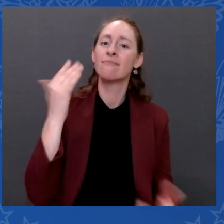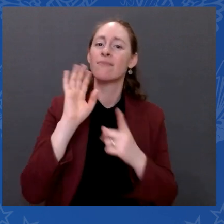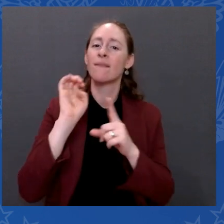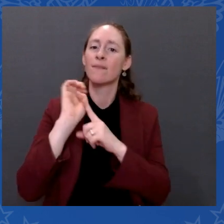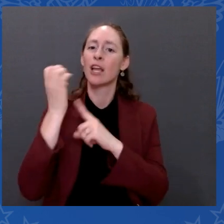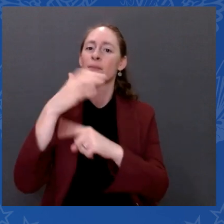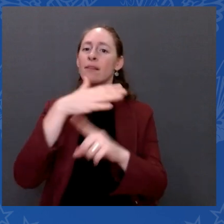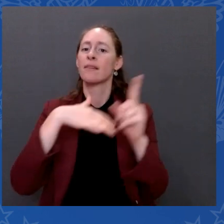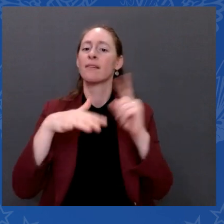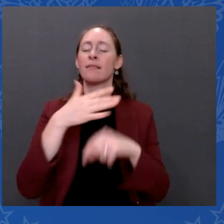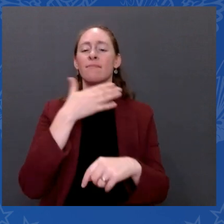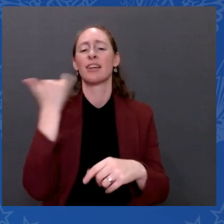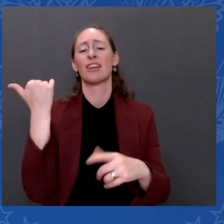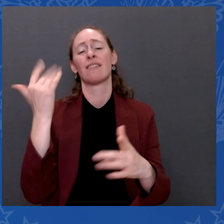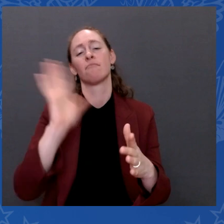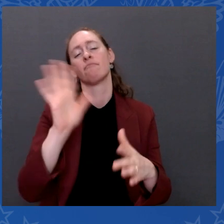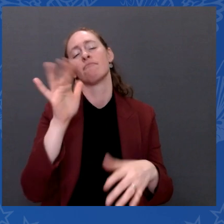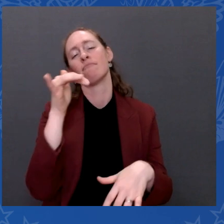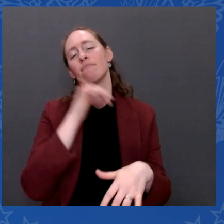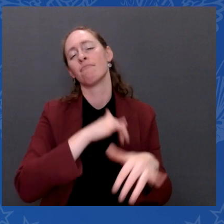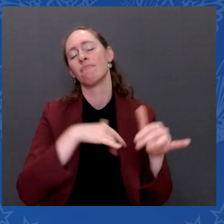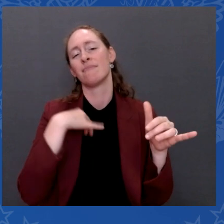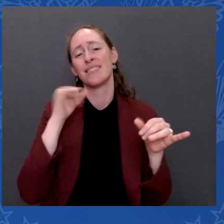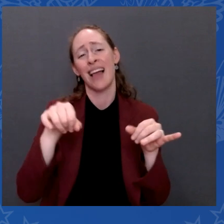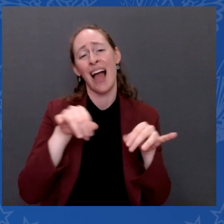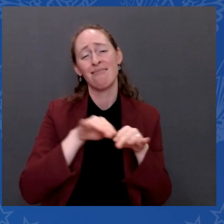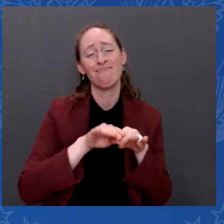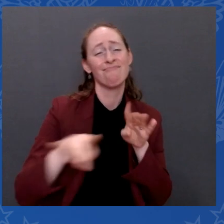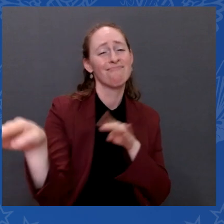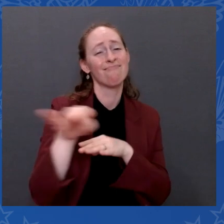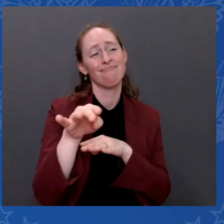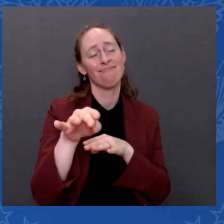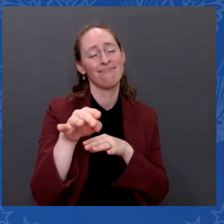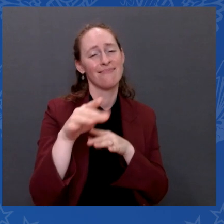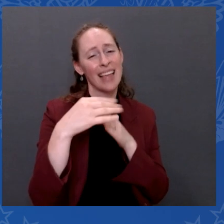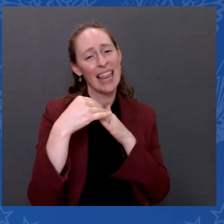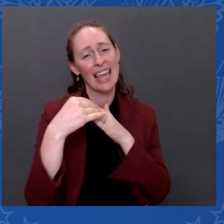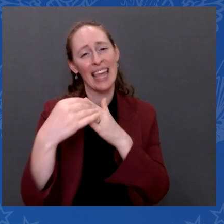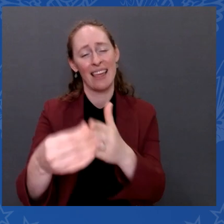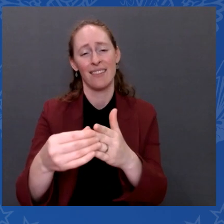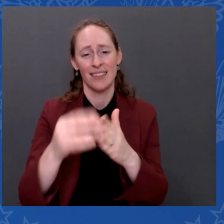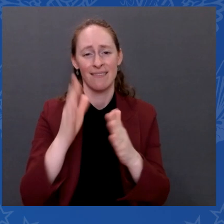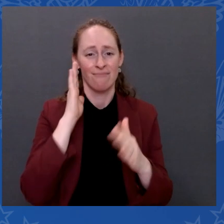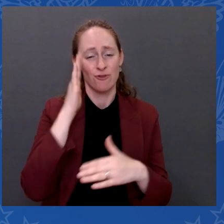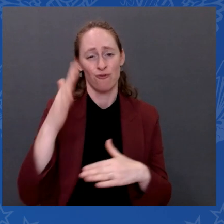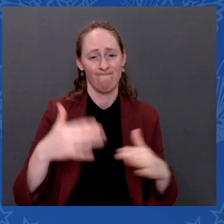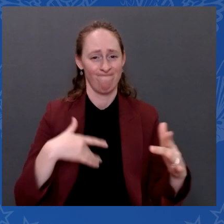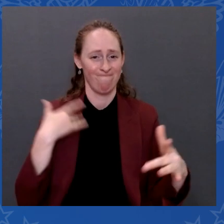The President: Well, I couldn't agree with you more. I -- it seems to me that -- you know, like, I joke --